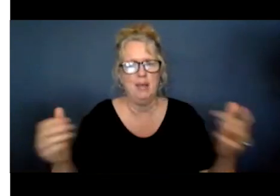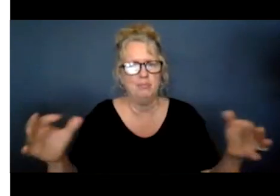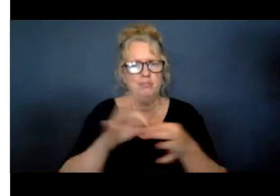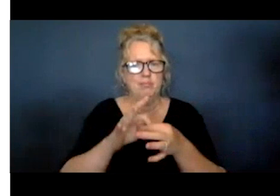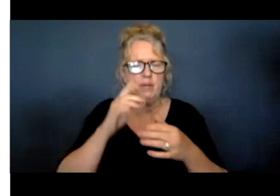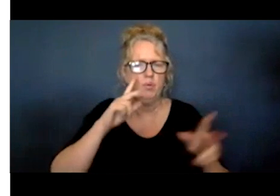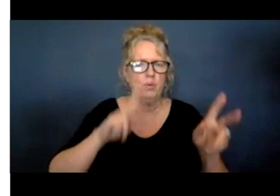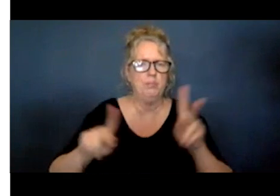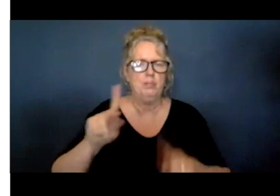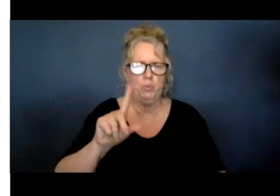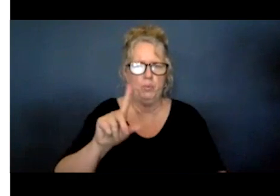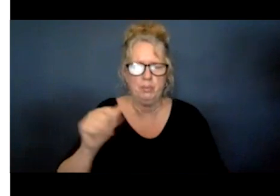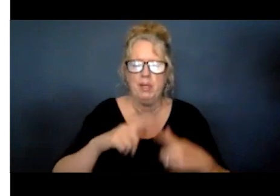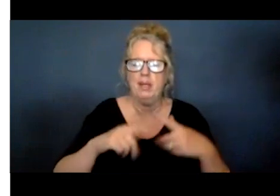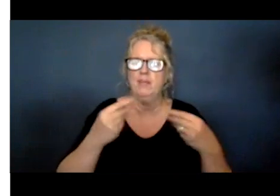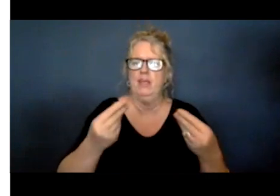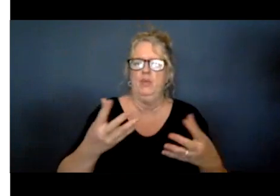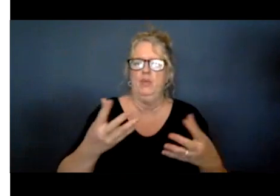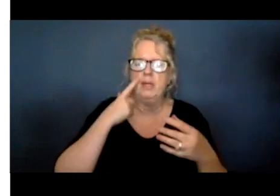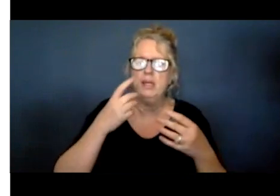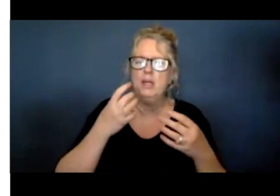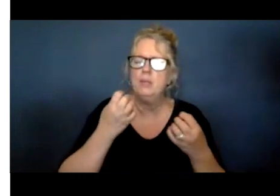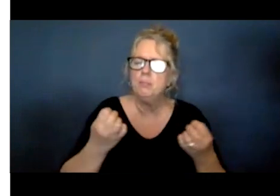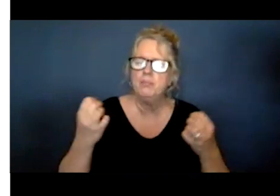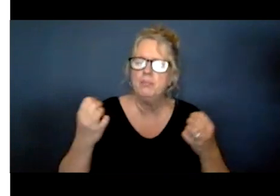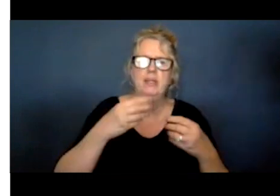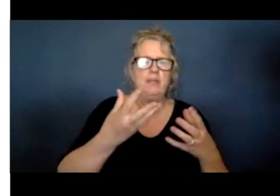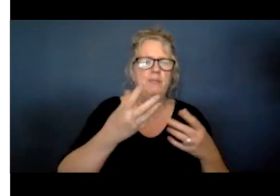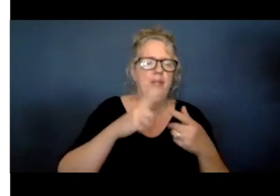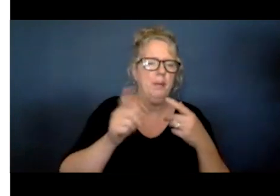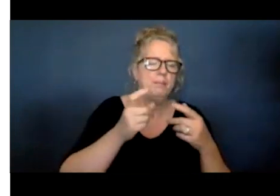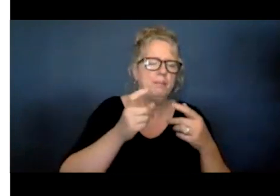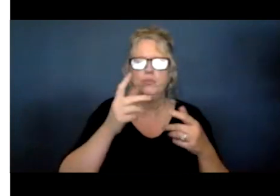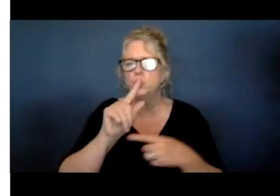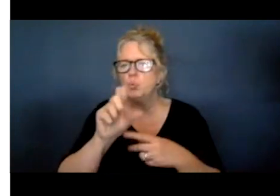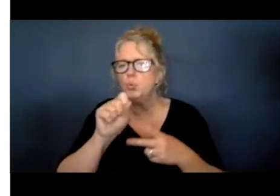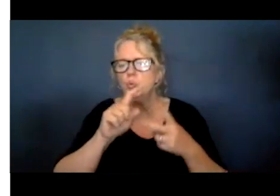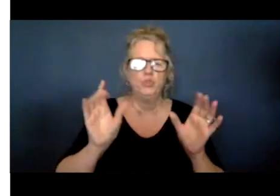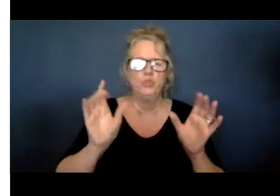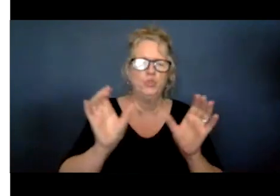They do this by equipping participants with the tools and certifications they need to succeed,